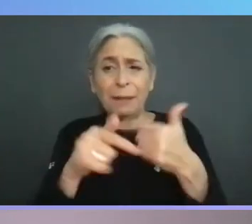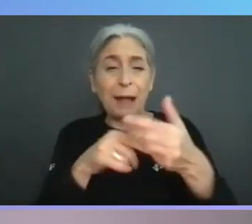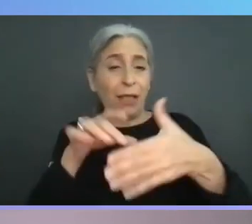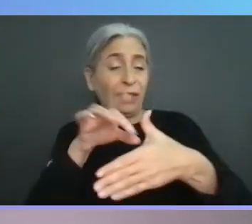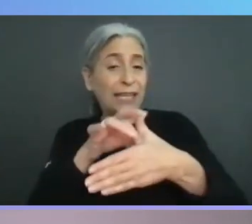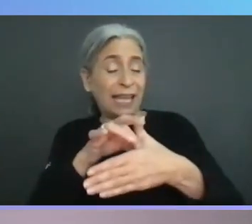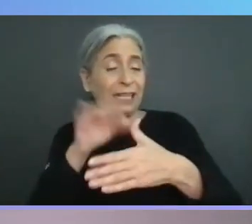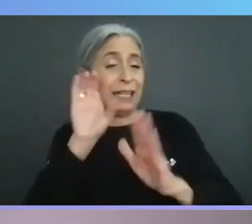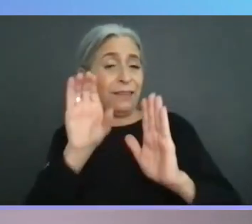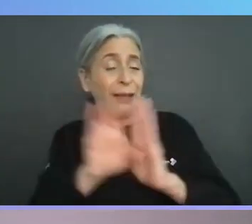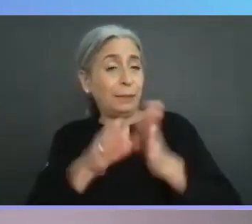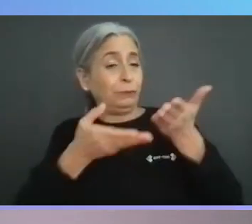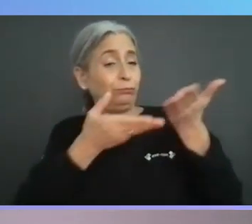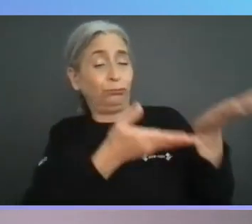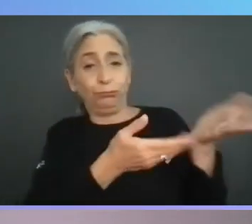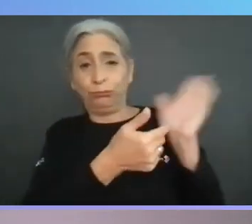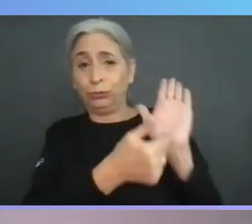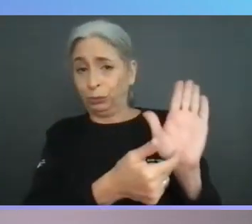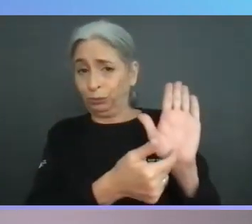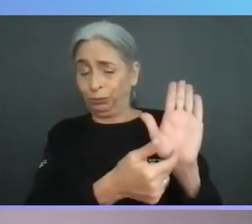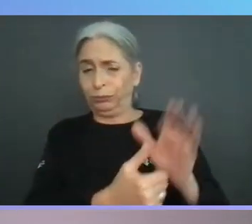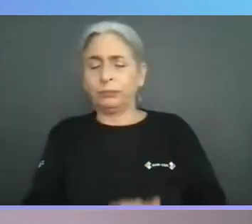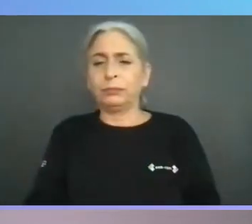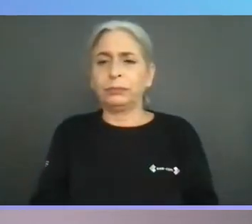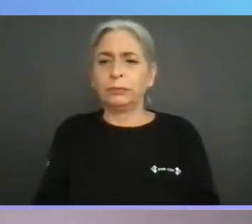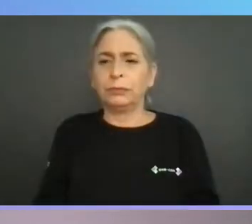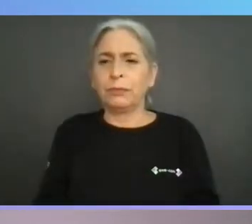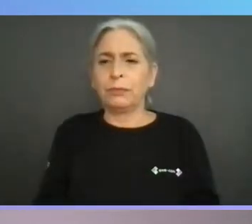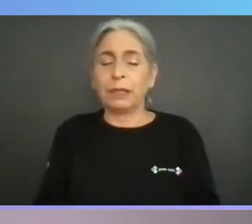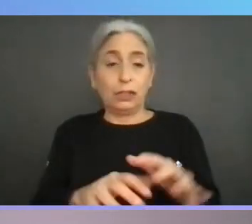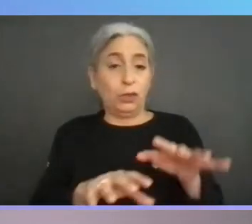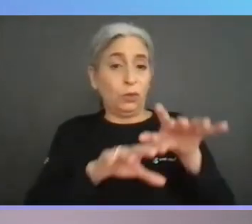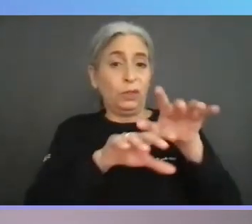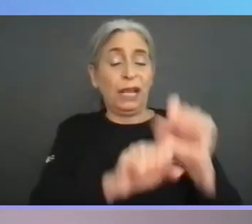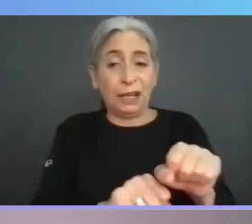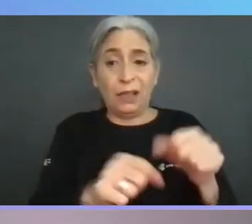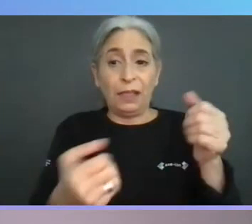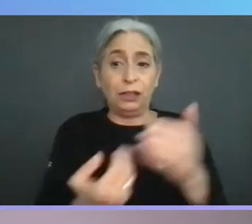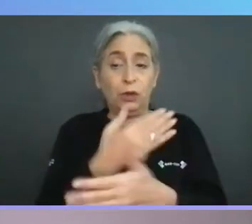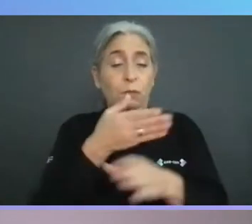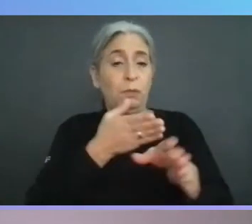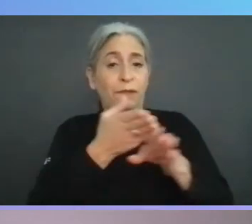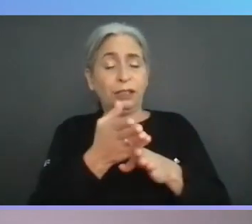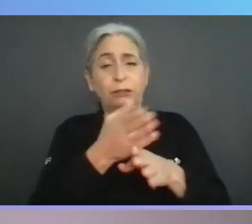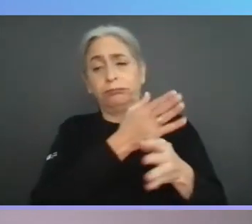that the image presents to tackle this, we formed a group of professionals from across the library to discuss the